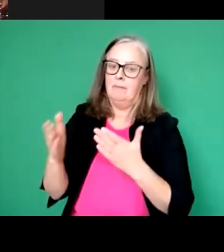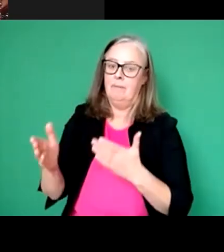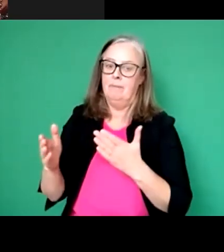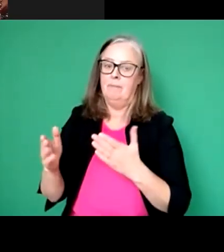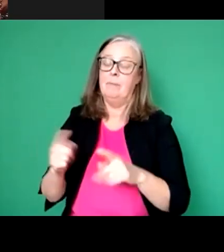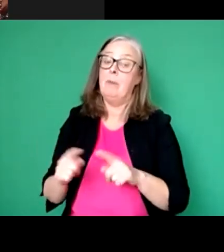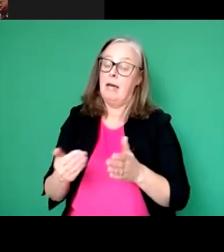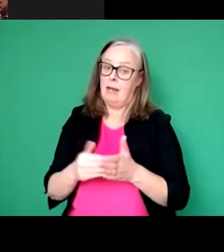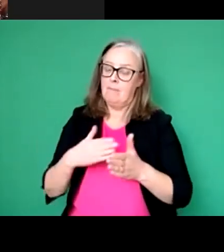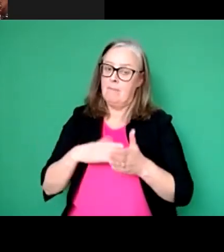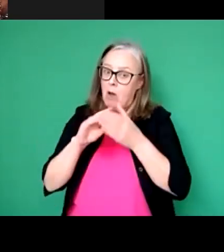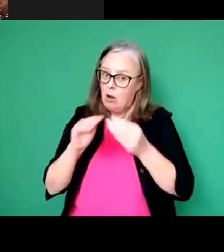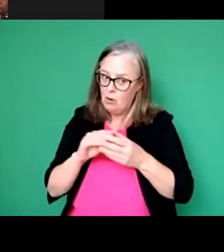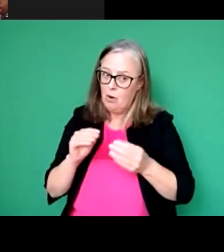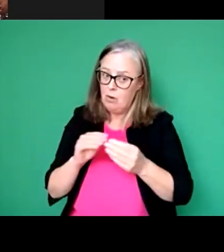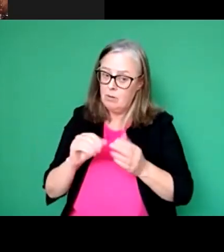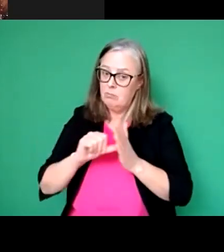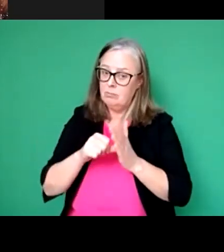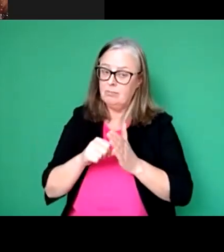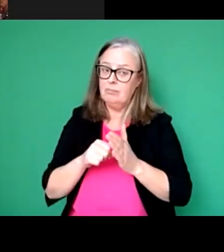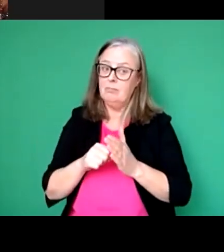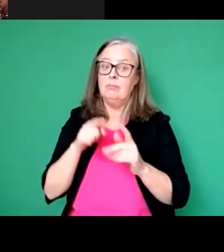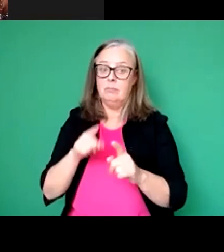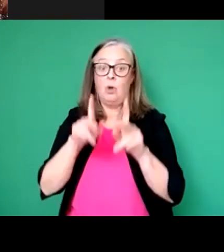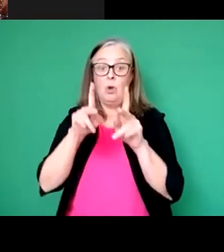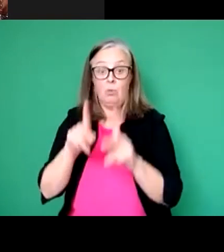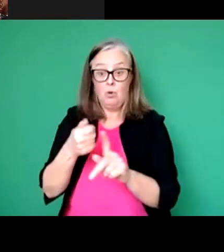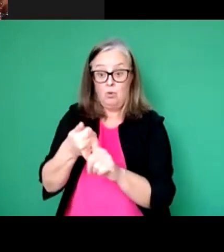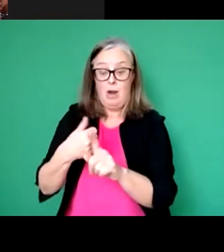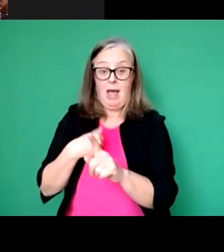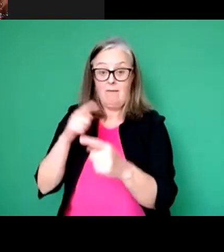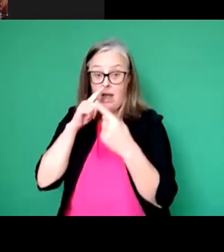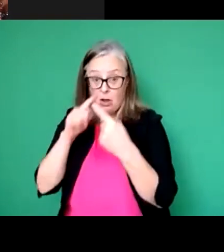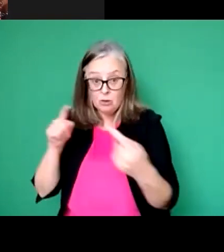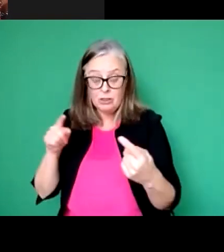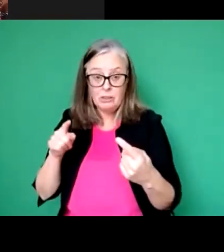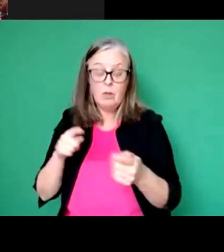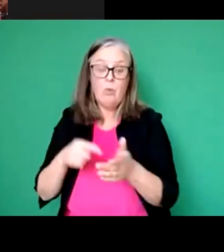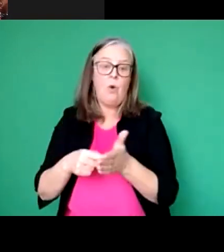in both you know in case of the uh person with the allergy they would have to prove i would think